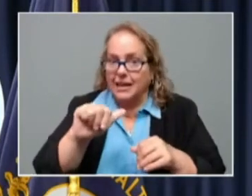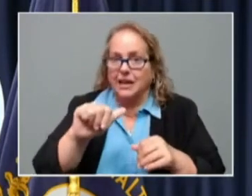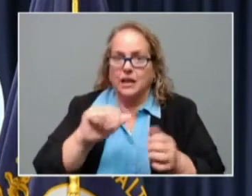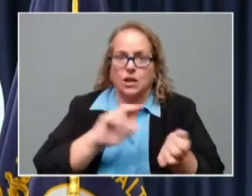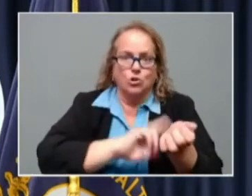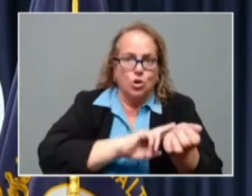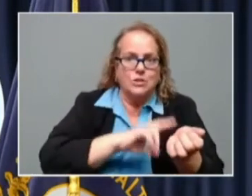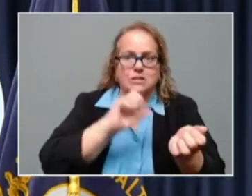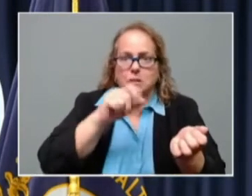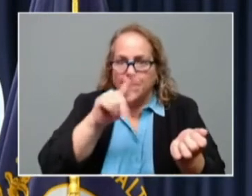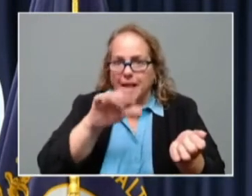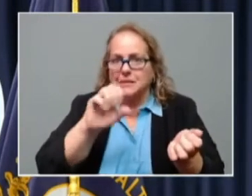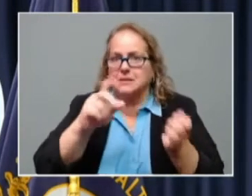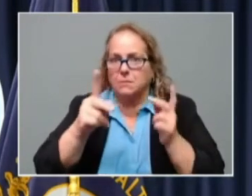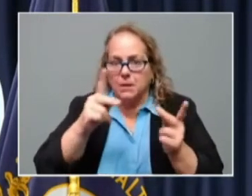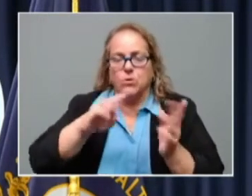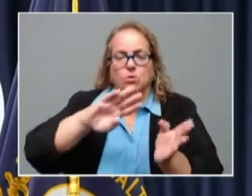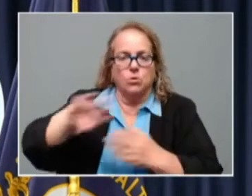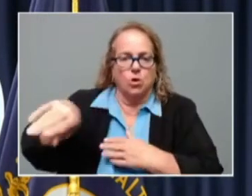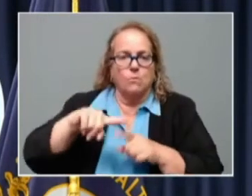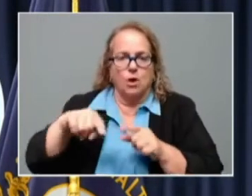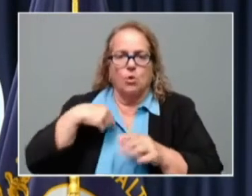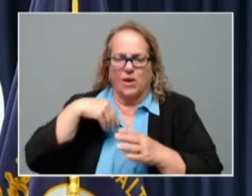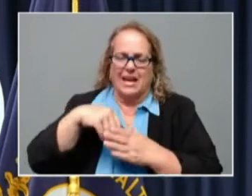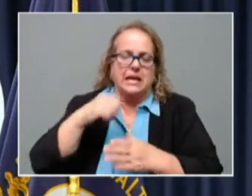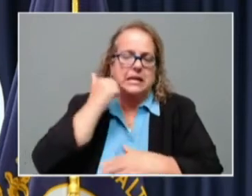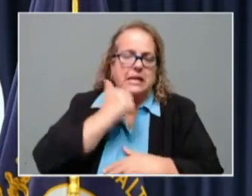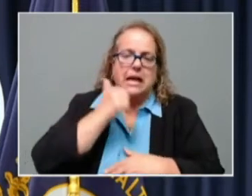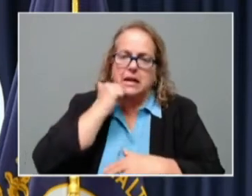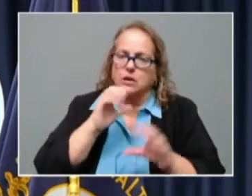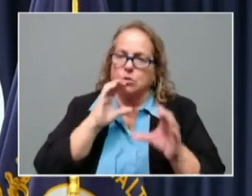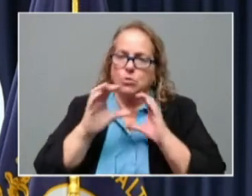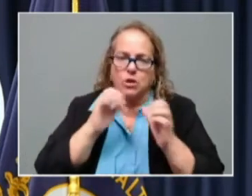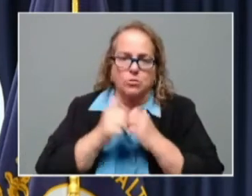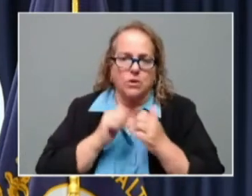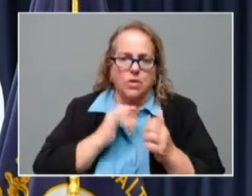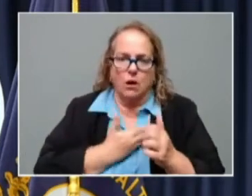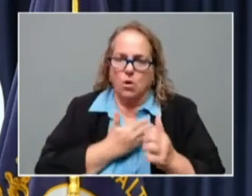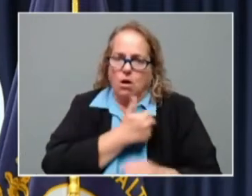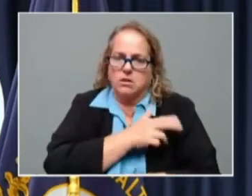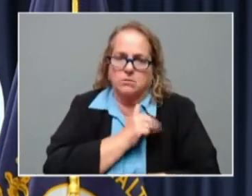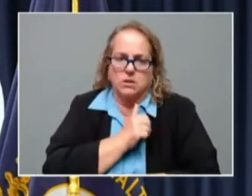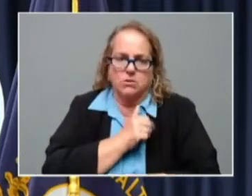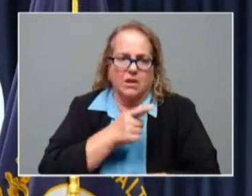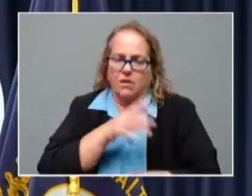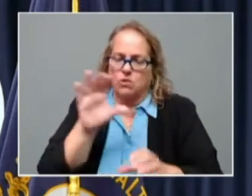are in daily communication with our hospitals and they are doing an incredible job.